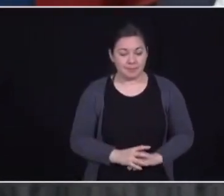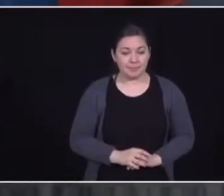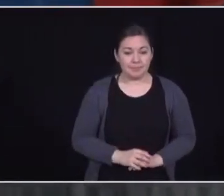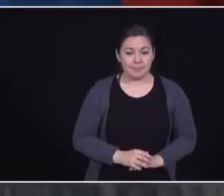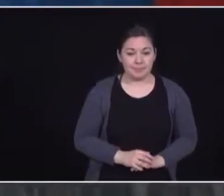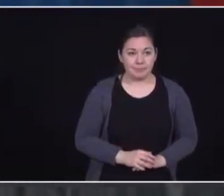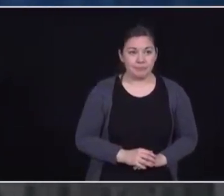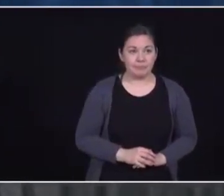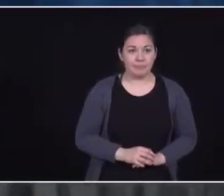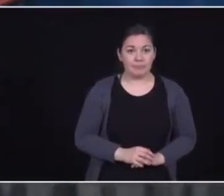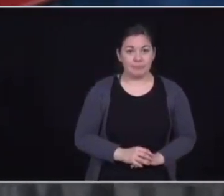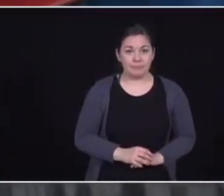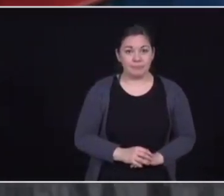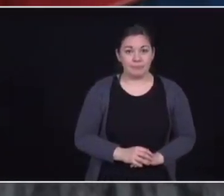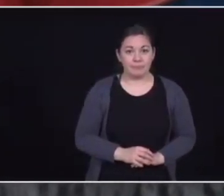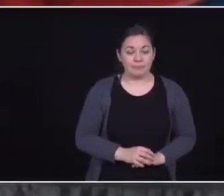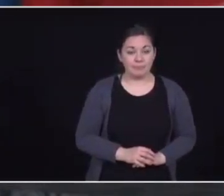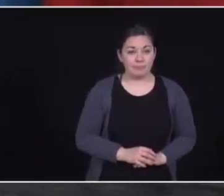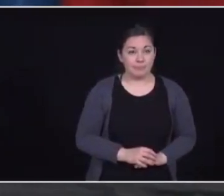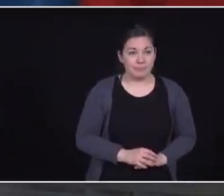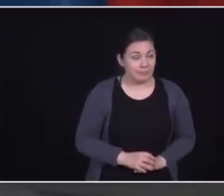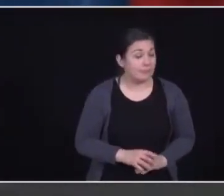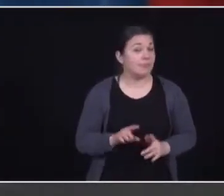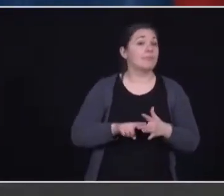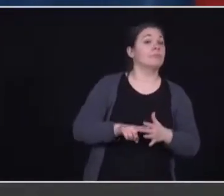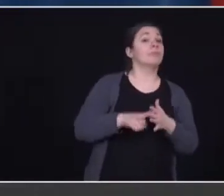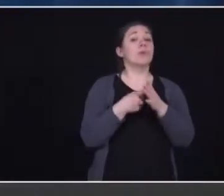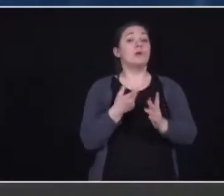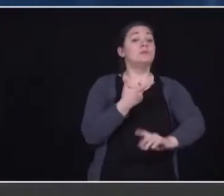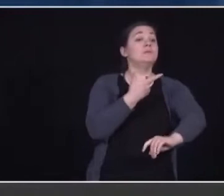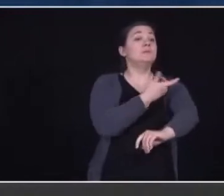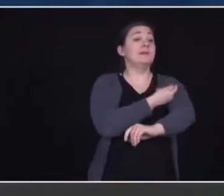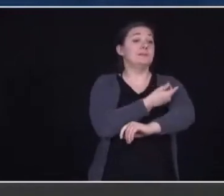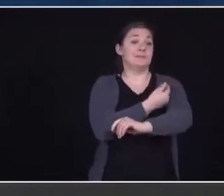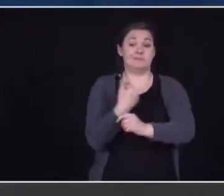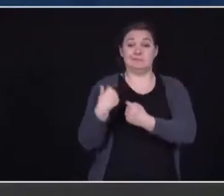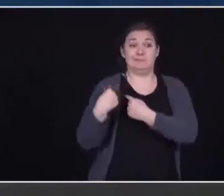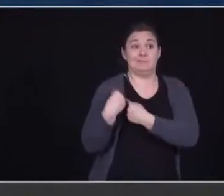So thinking that population and another factor within the population which is regionally specific.